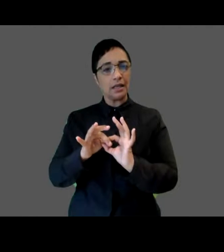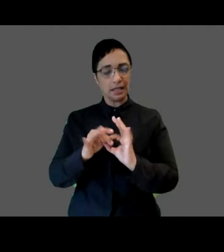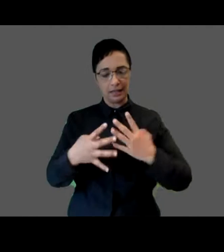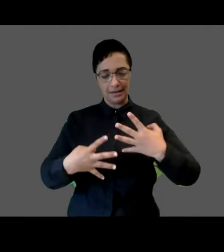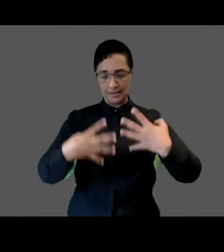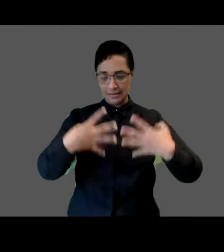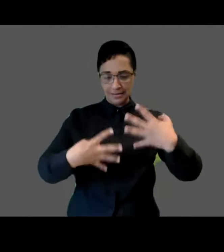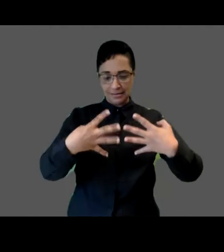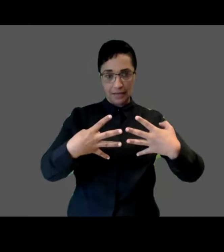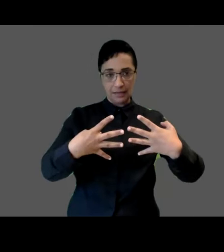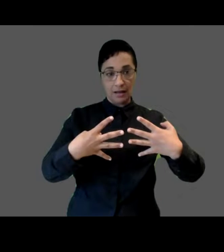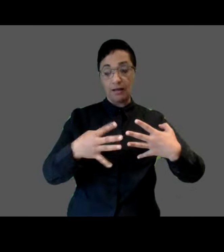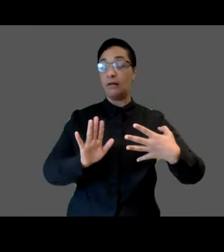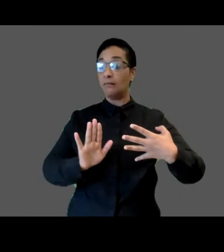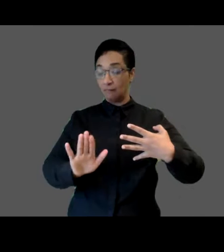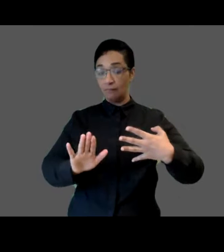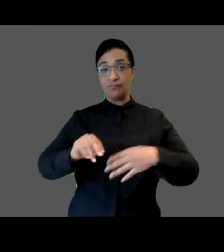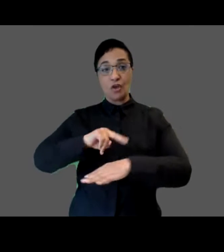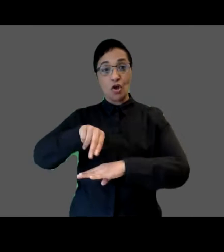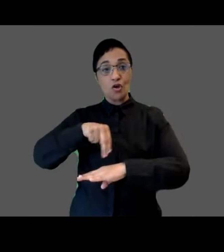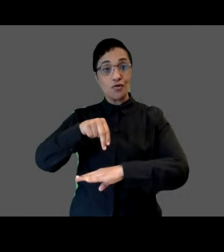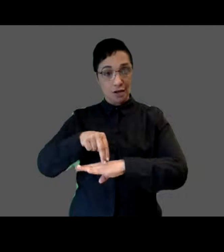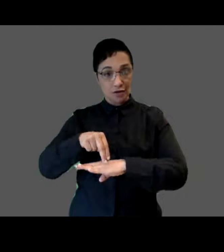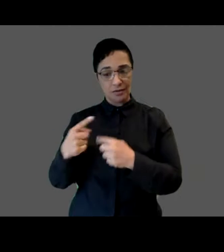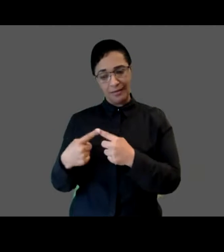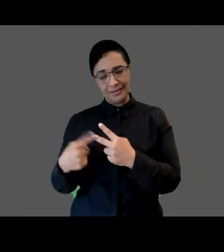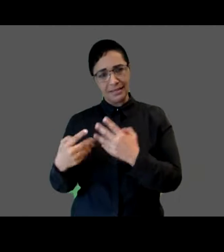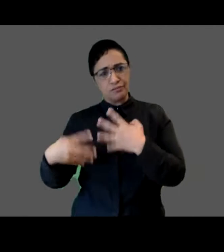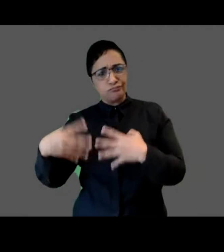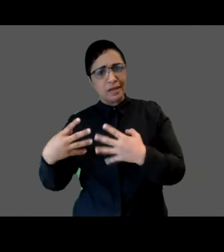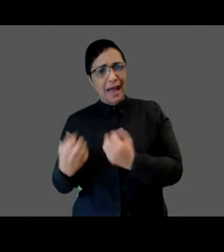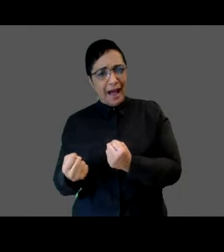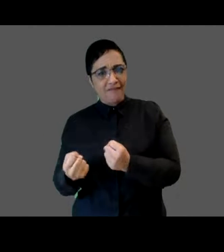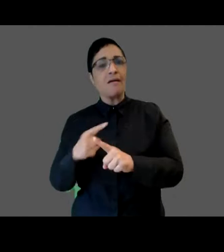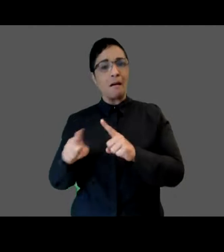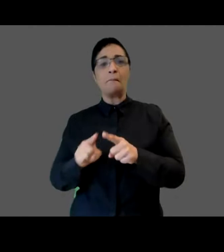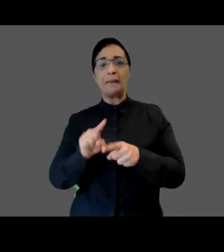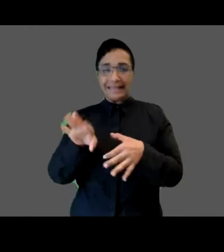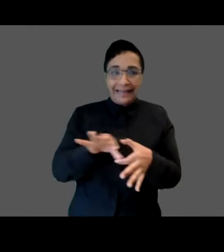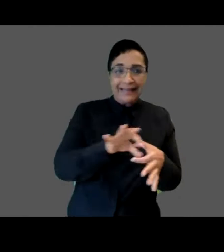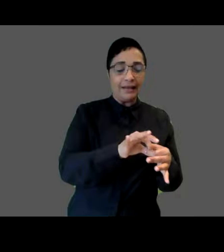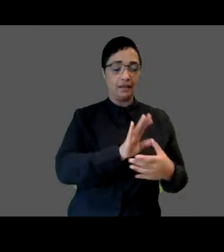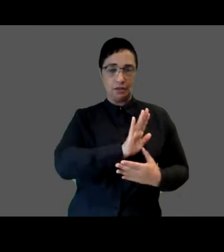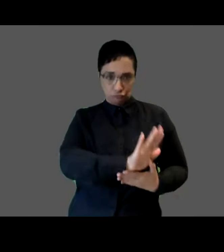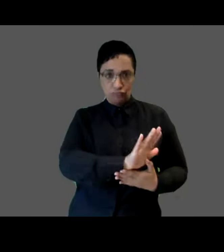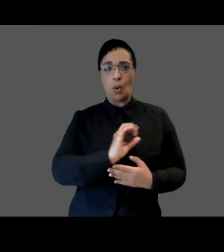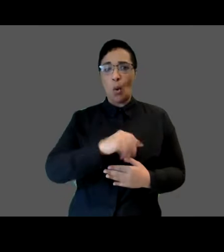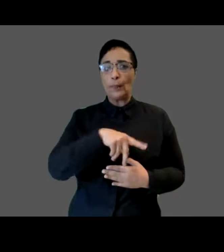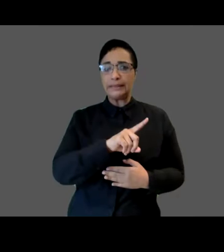additional tool for the already existing methods in stakeholders collecting data, but it's